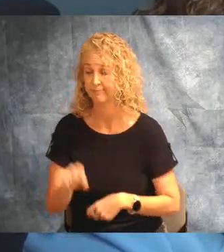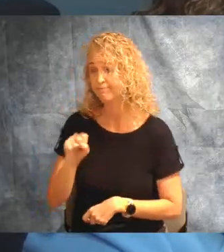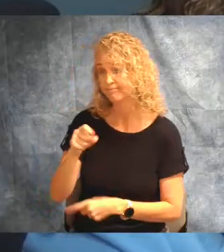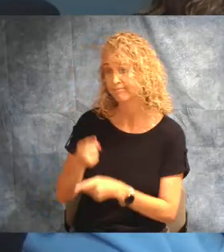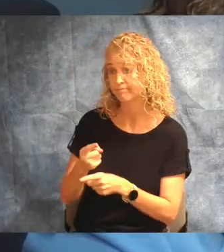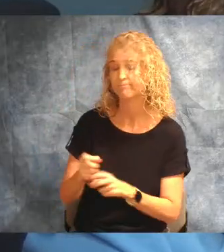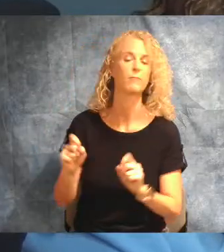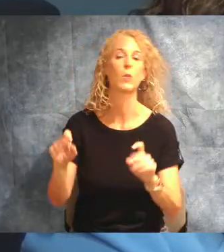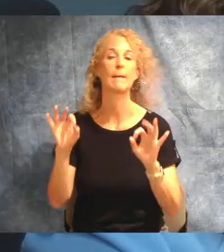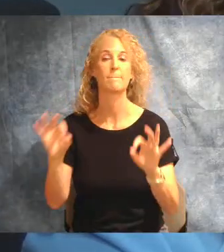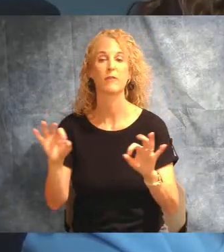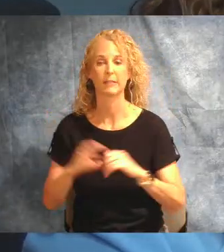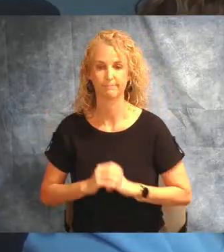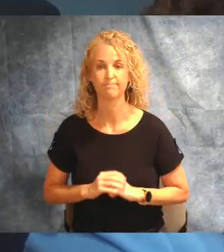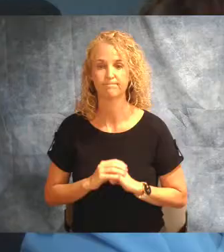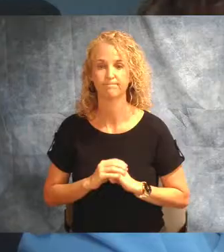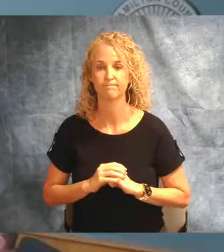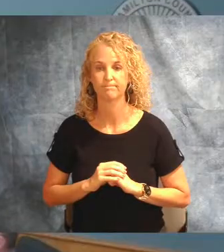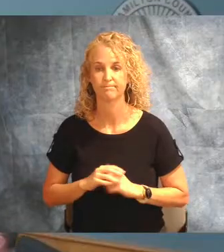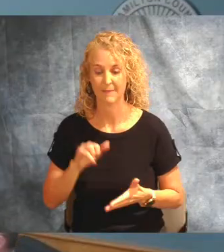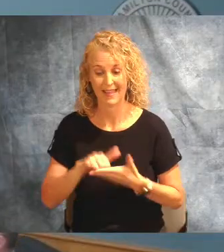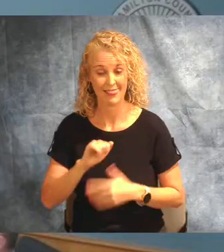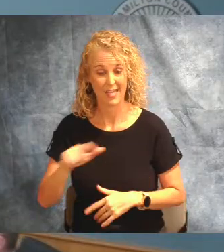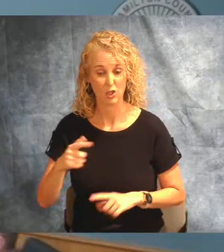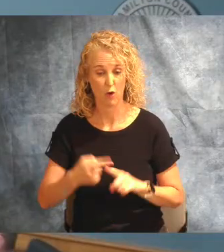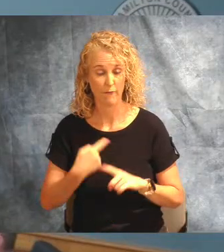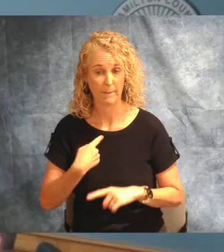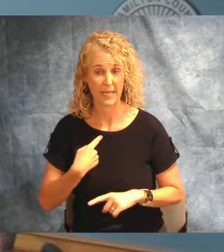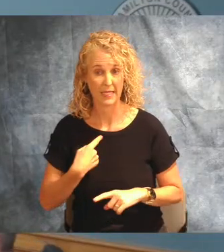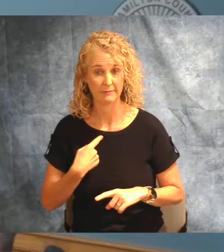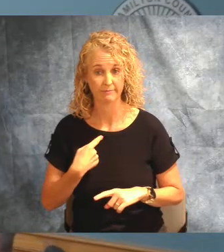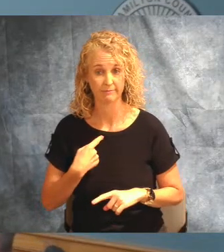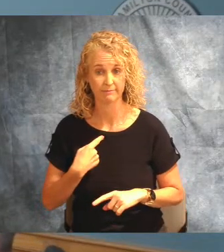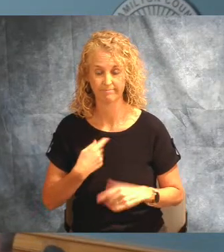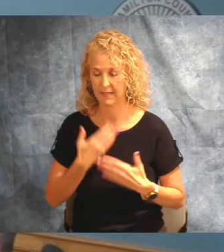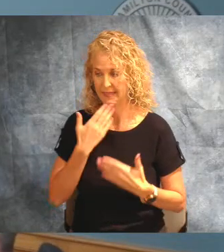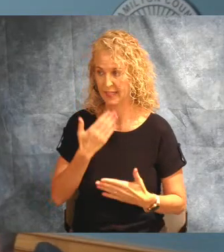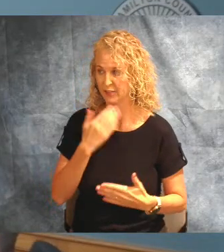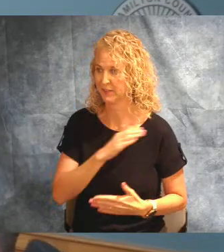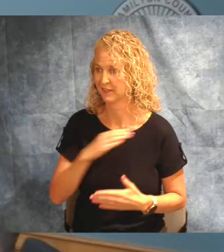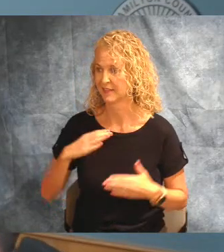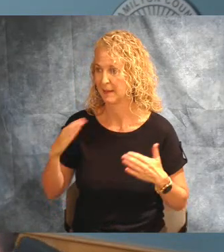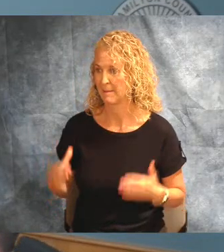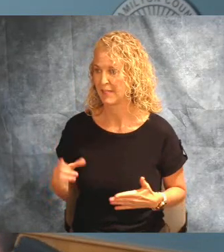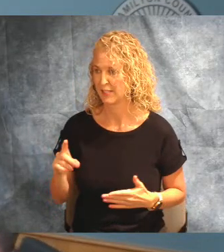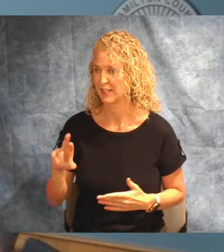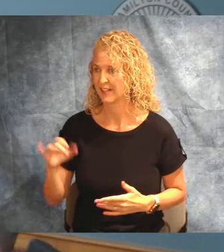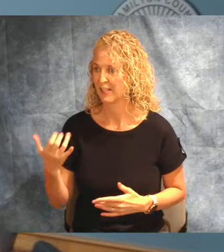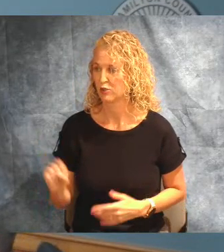Okay. No problem. That's all I had for the Thank you, Commissioner Driehaus. Thank you.